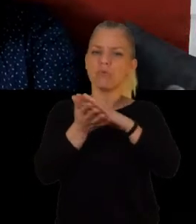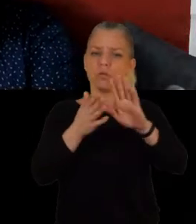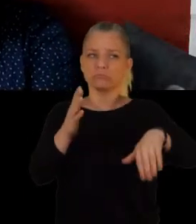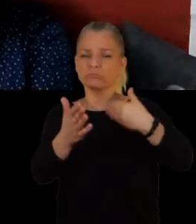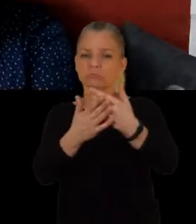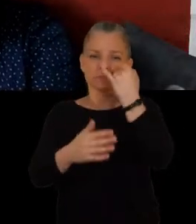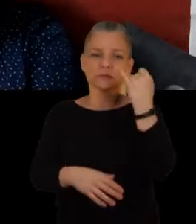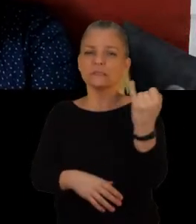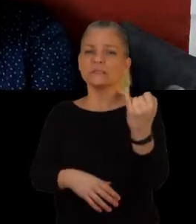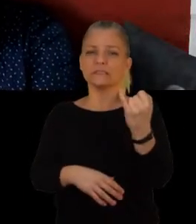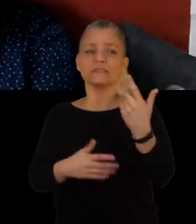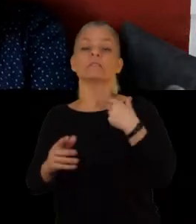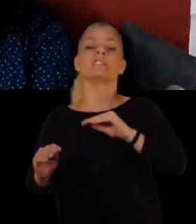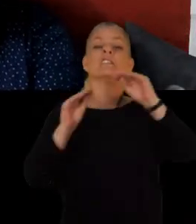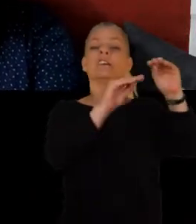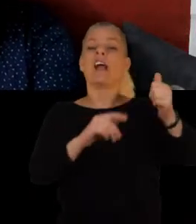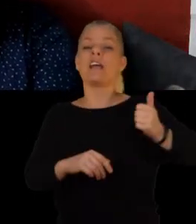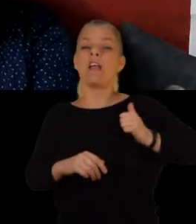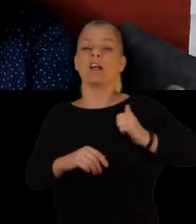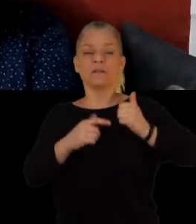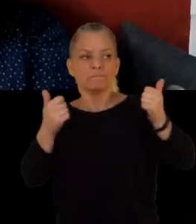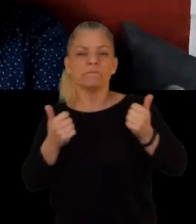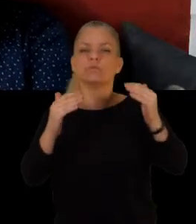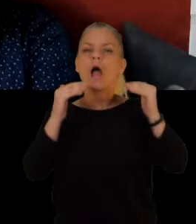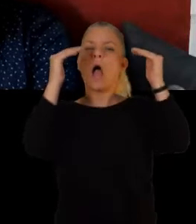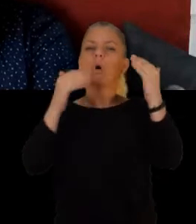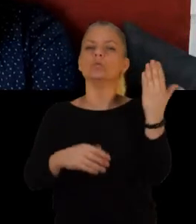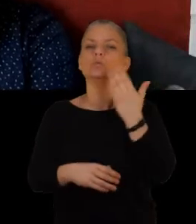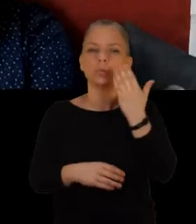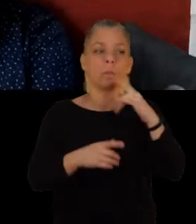in Arbroath till i was 16 and then i was in Canada to finish high school and then back to